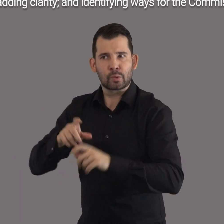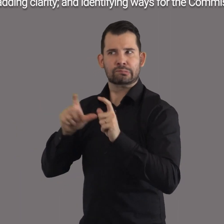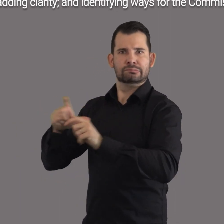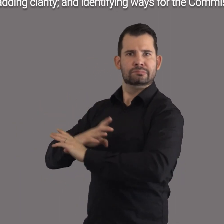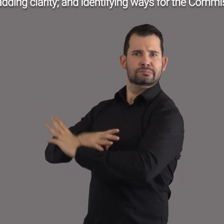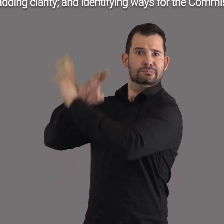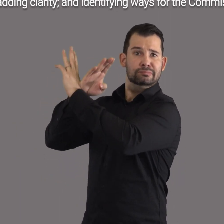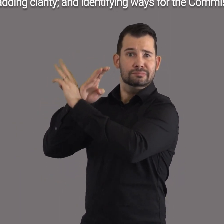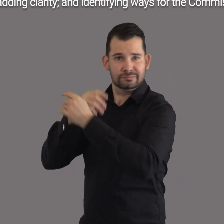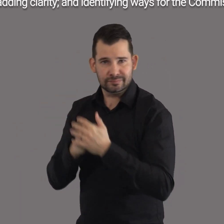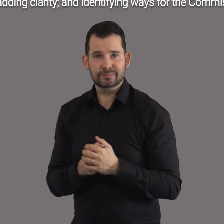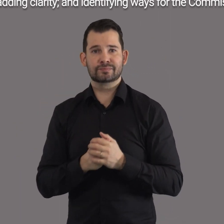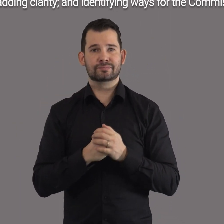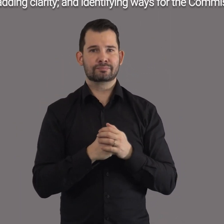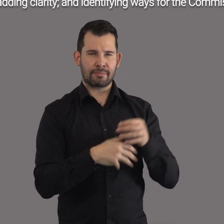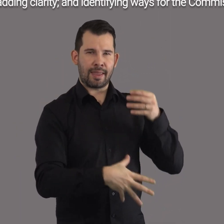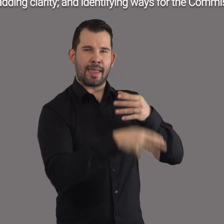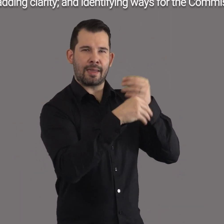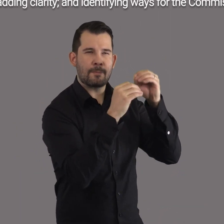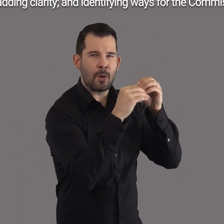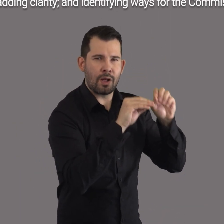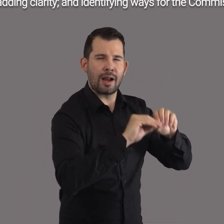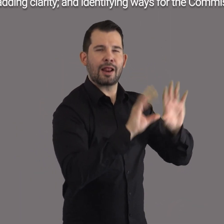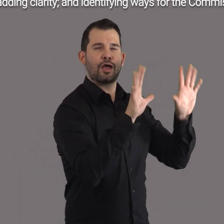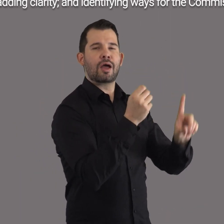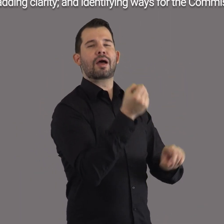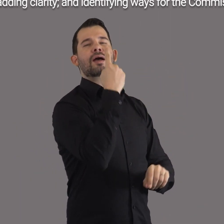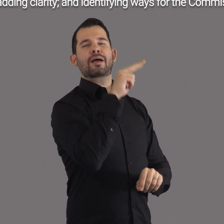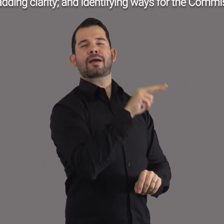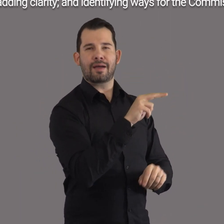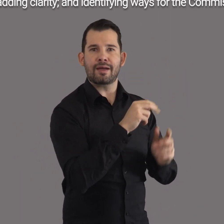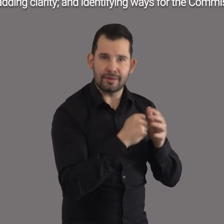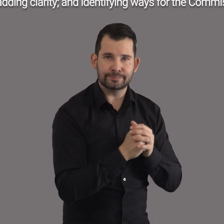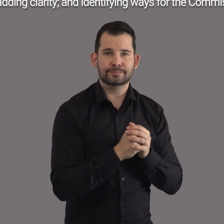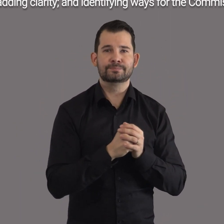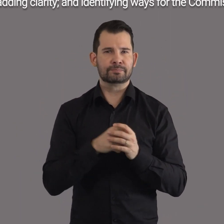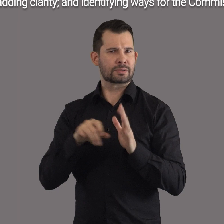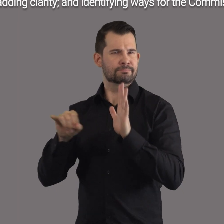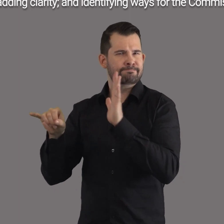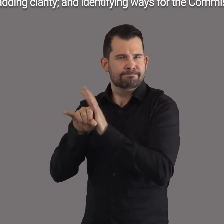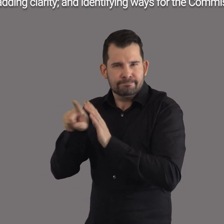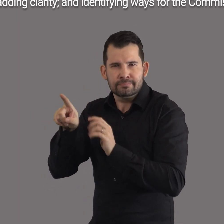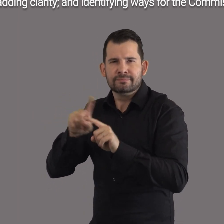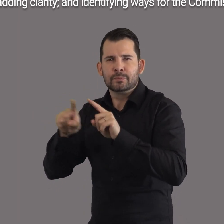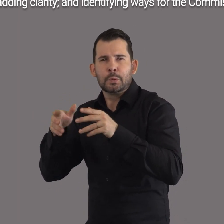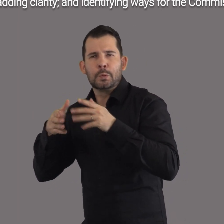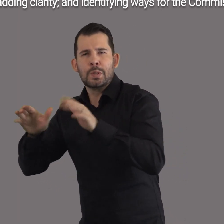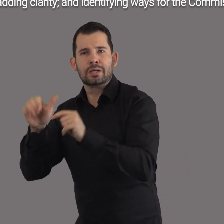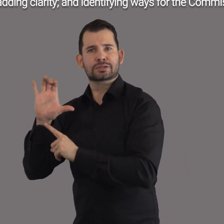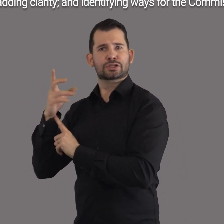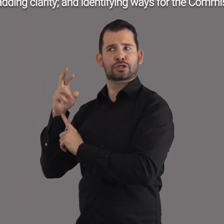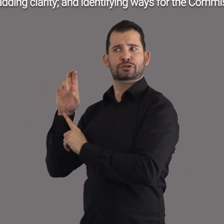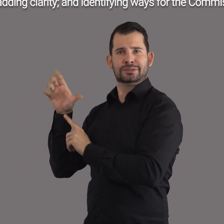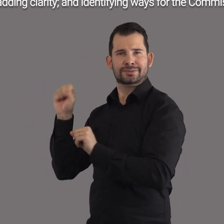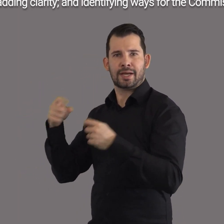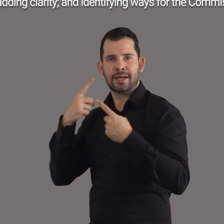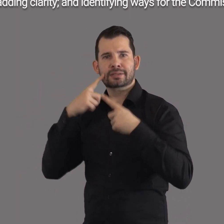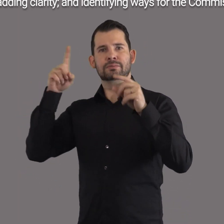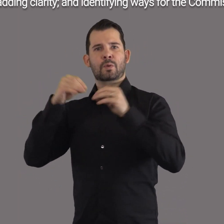prevent barriers; adding clarity; and identifying ways for the Commission to achieve